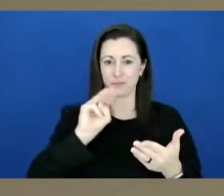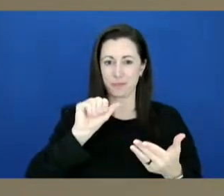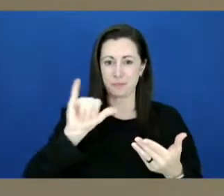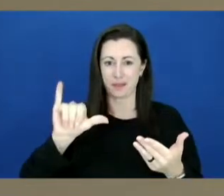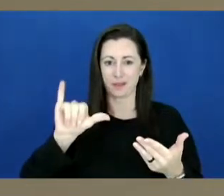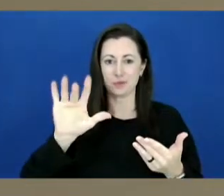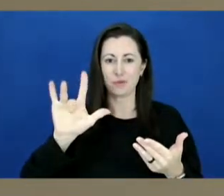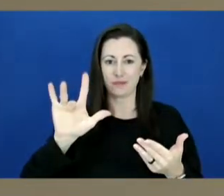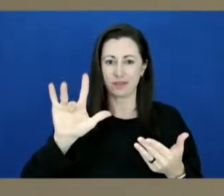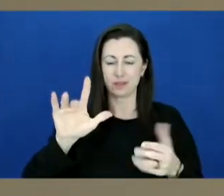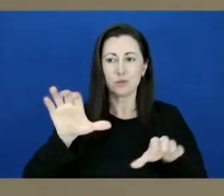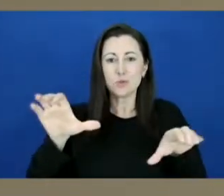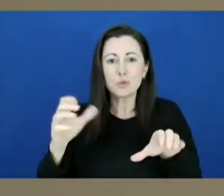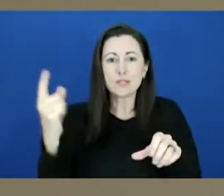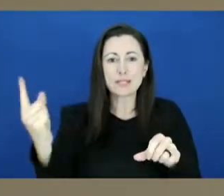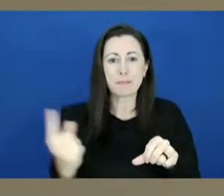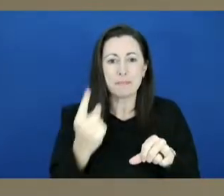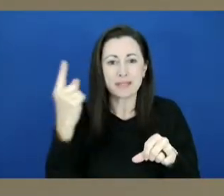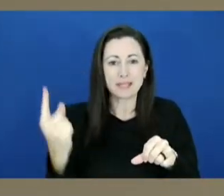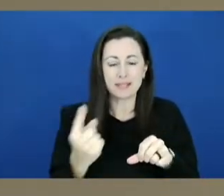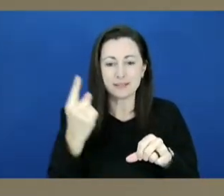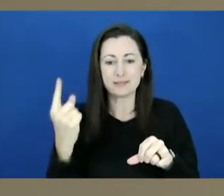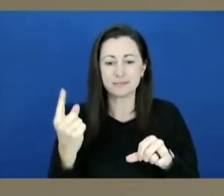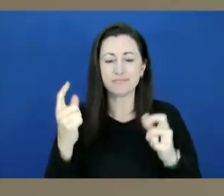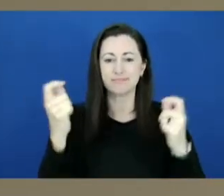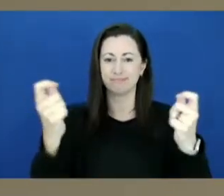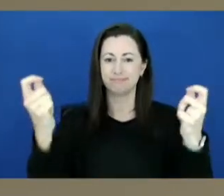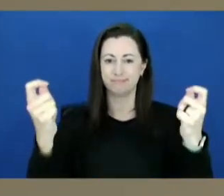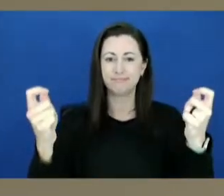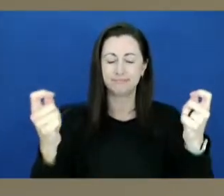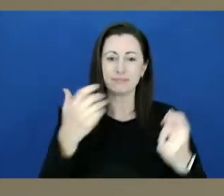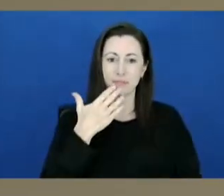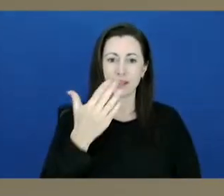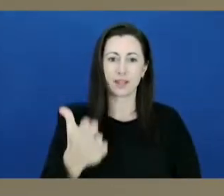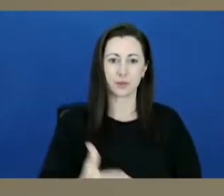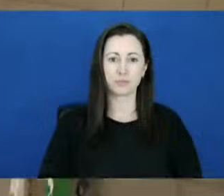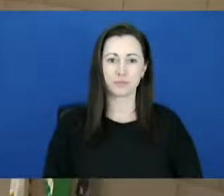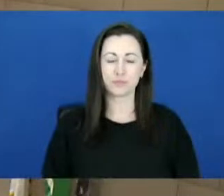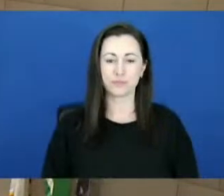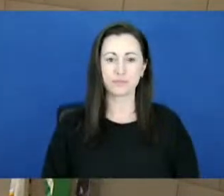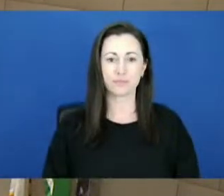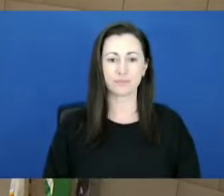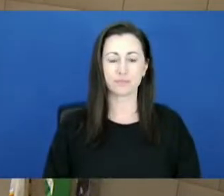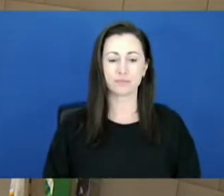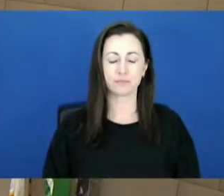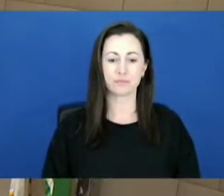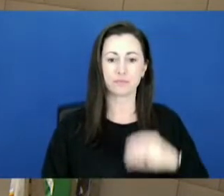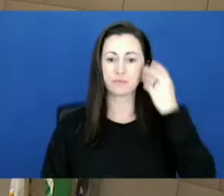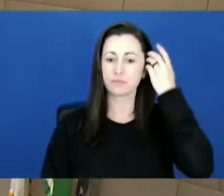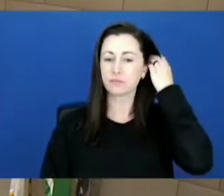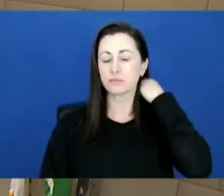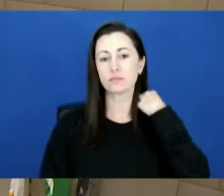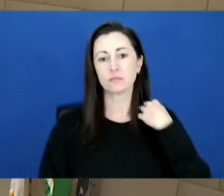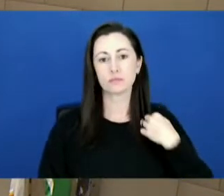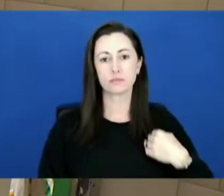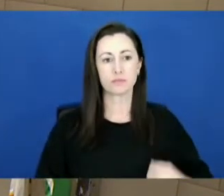AND I'M GOING TO PUT MAY 25th ON